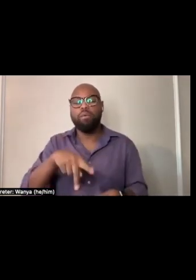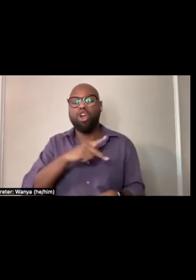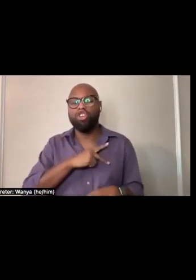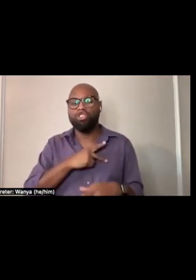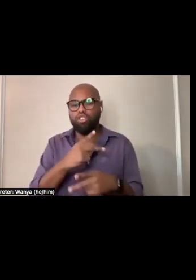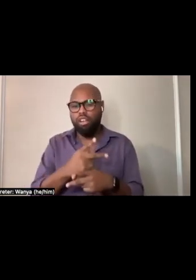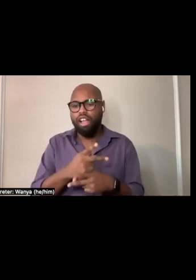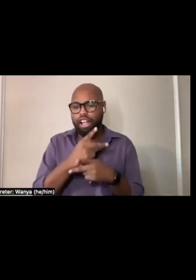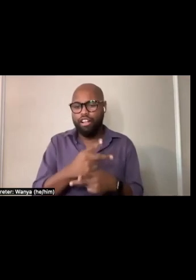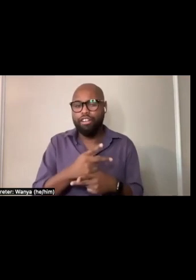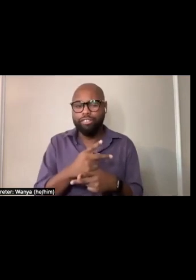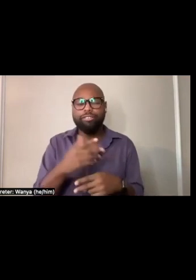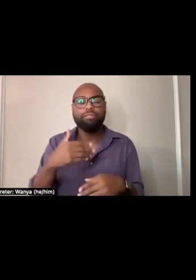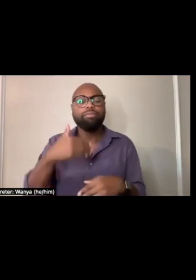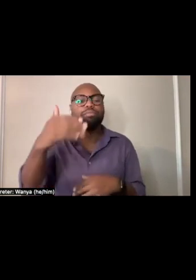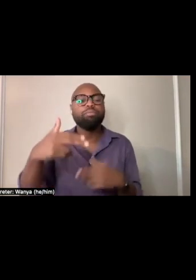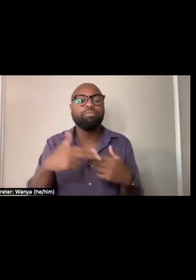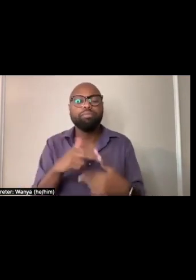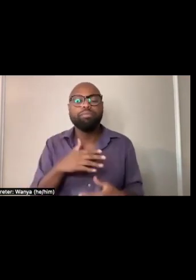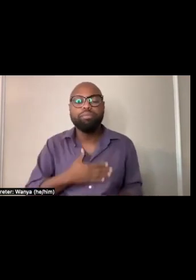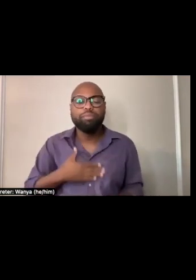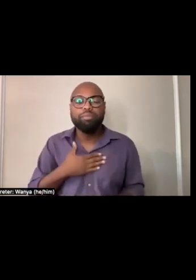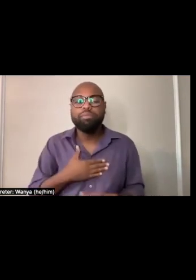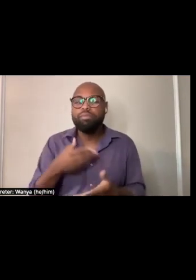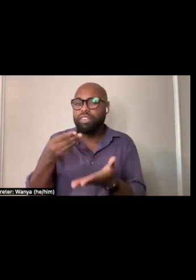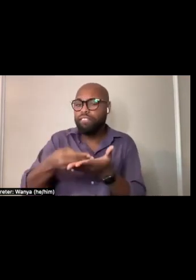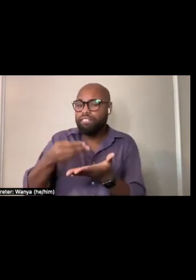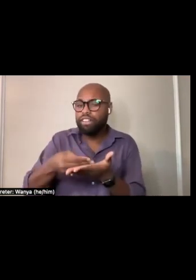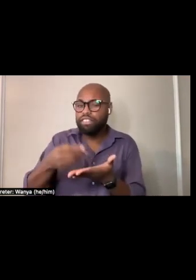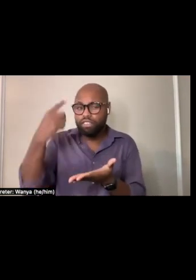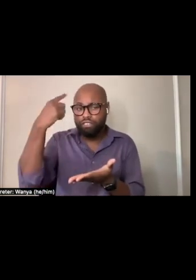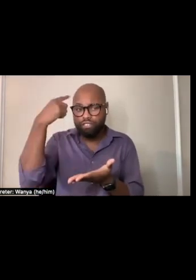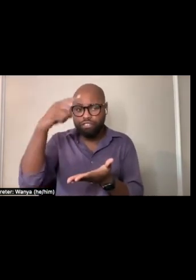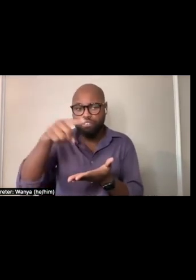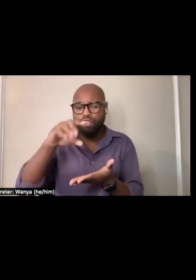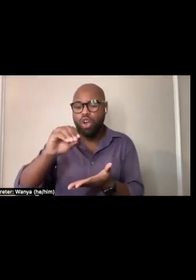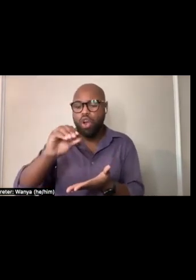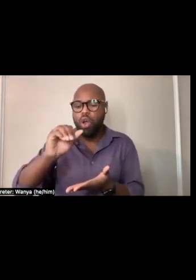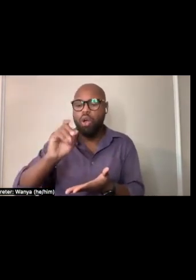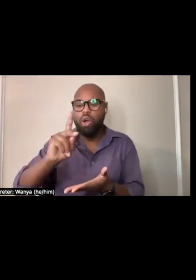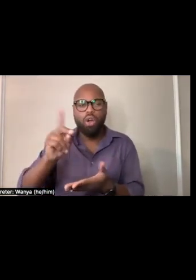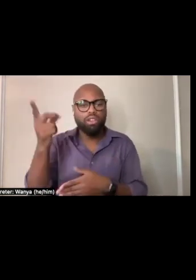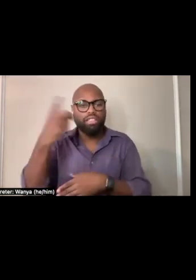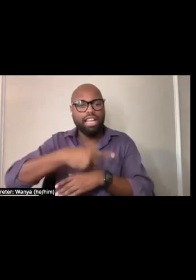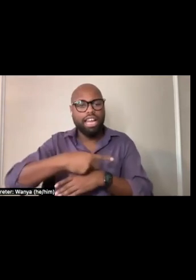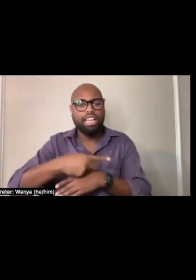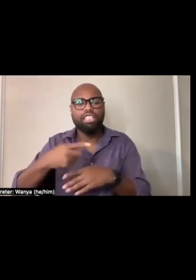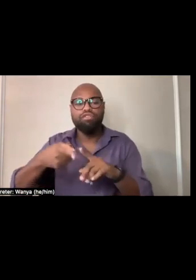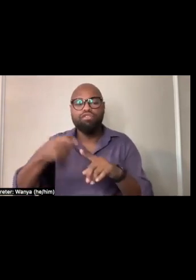The funding for Oakdays comes from four basic sources: Medicaid